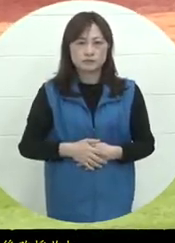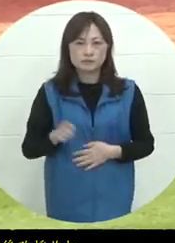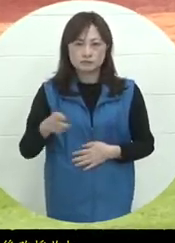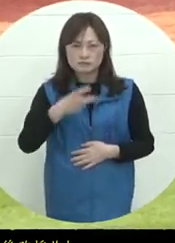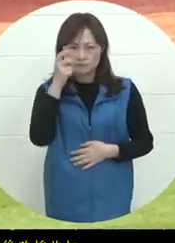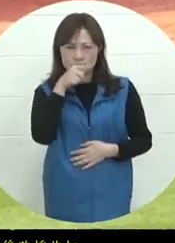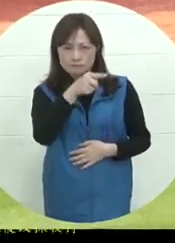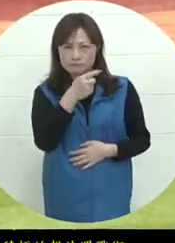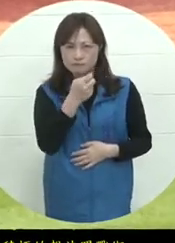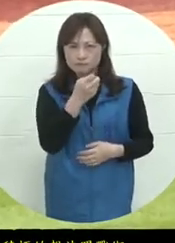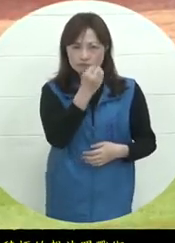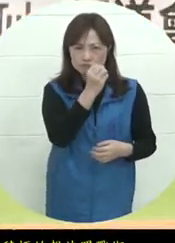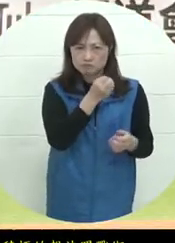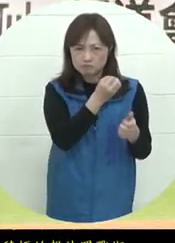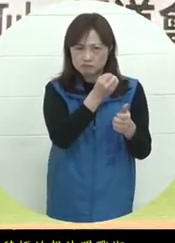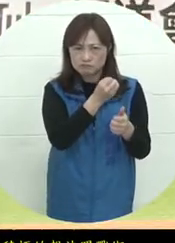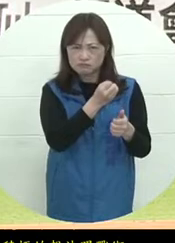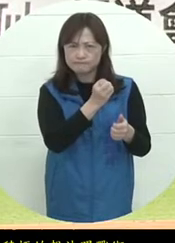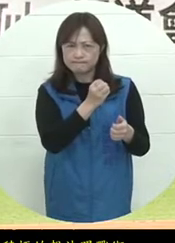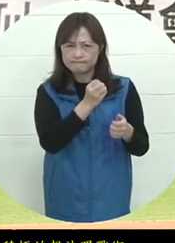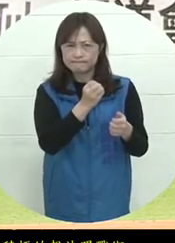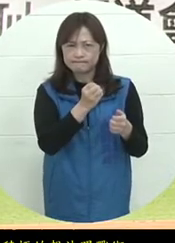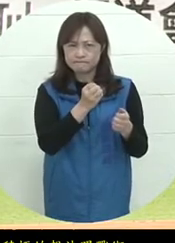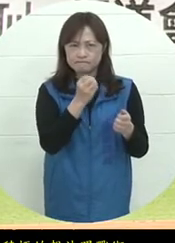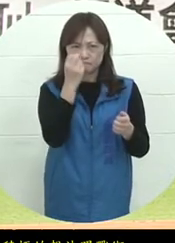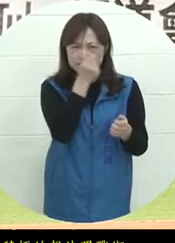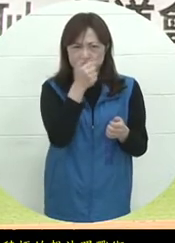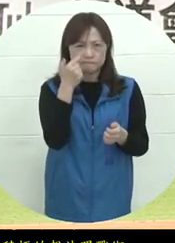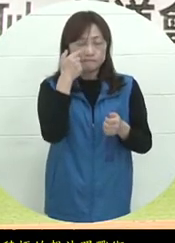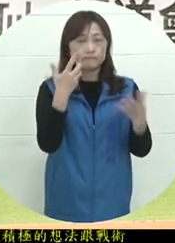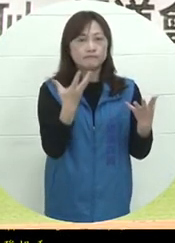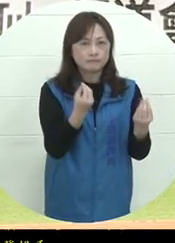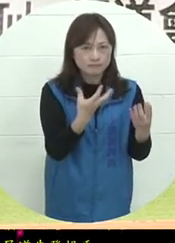, and at this time, we must actively fight to get a good number of